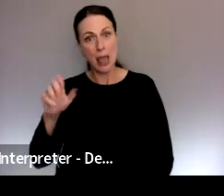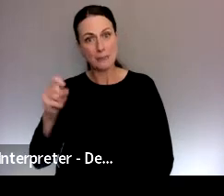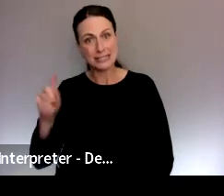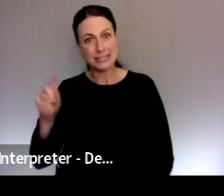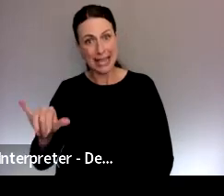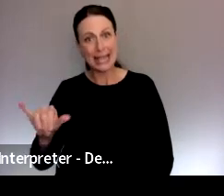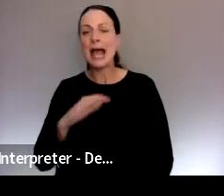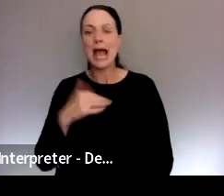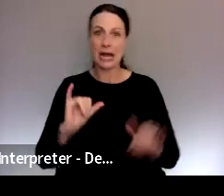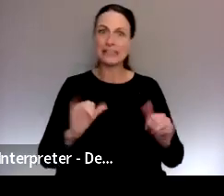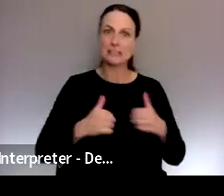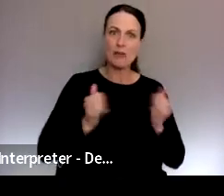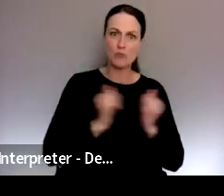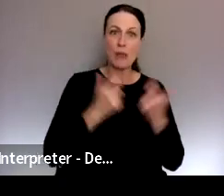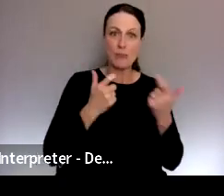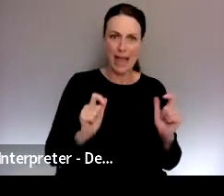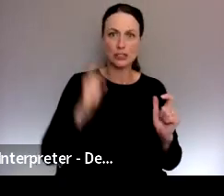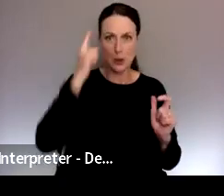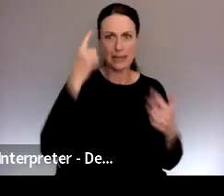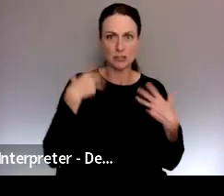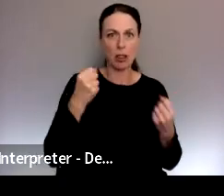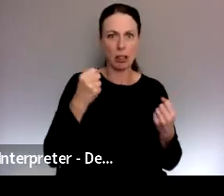and I still live with major mental illness,